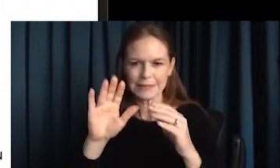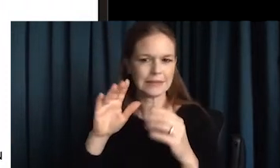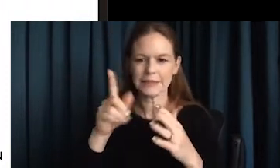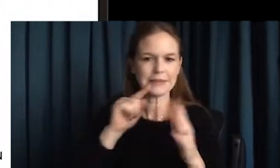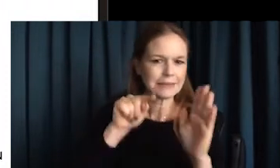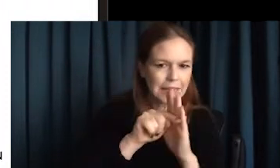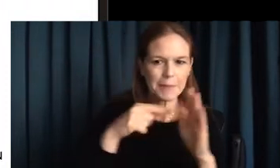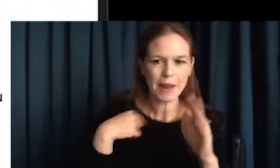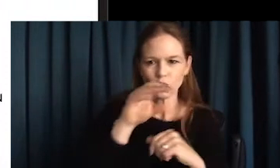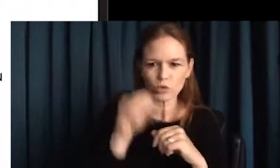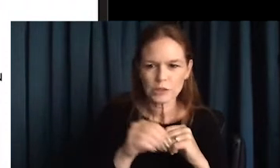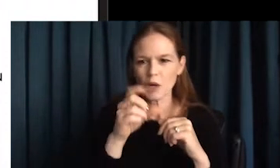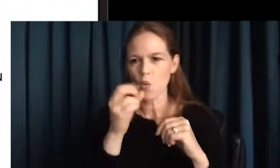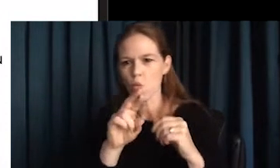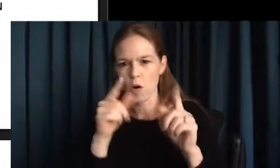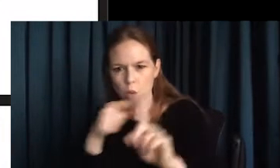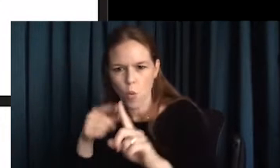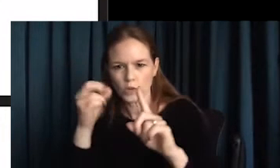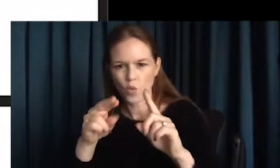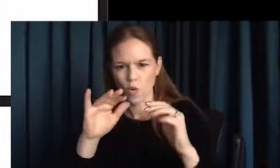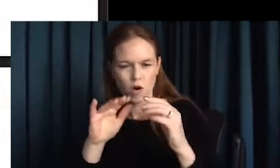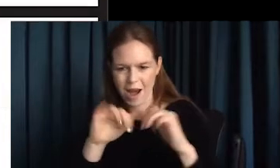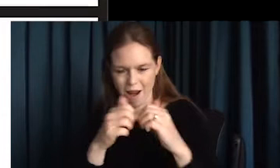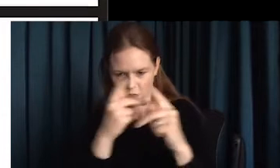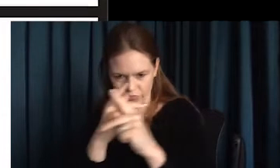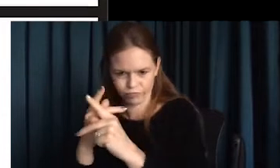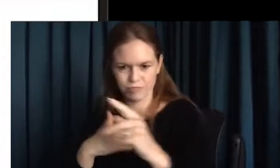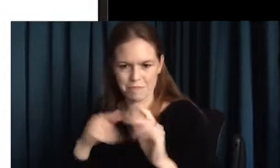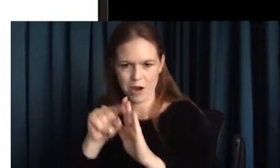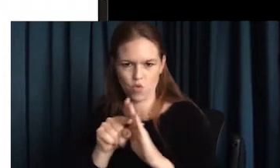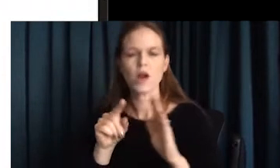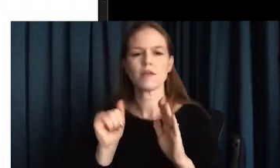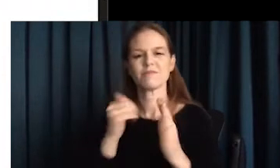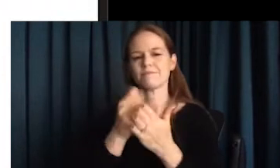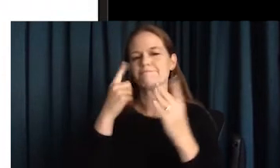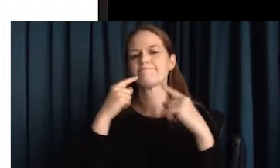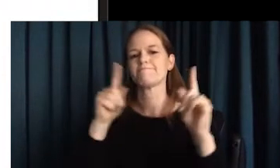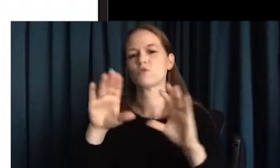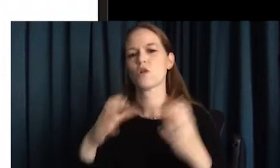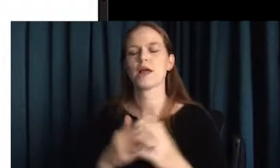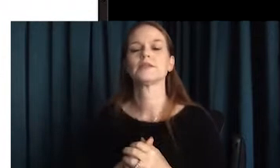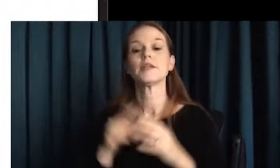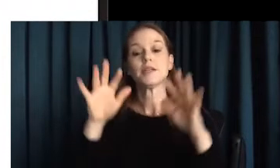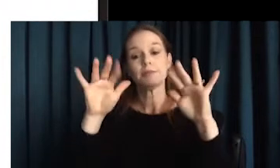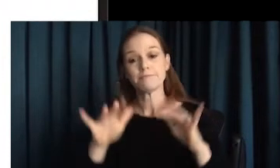will help you to be successful in your course. He goes into information about attendance and participation.